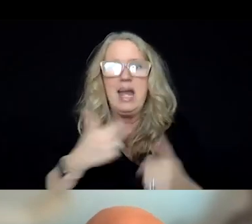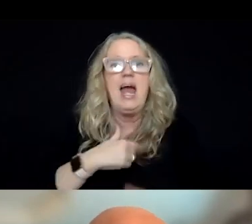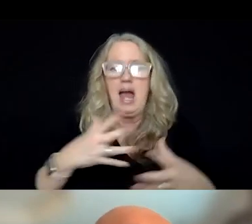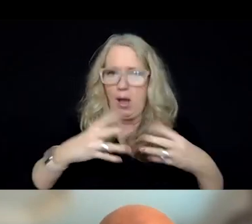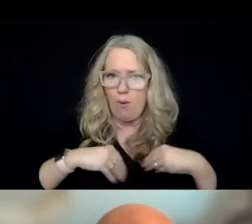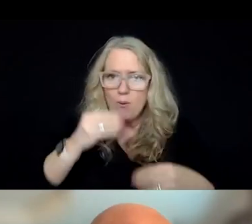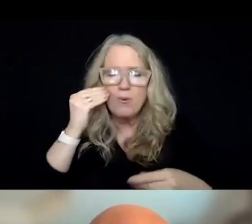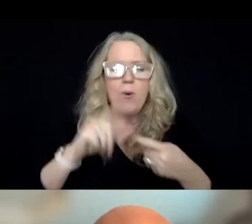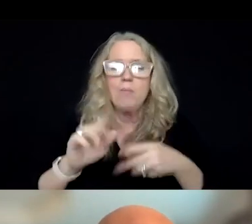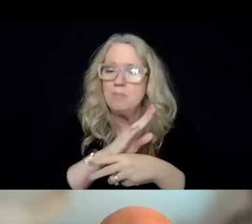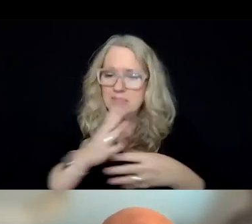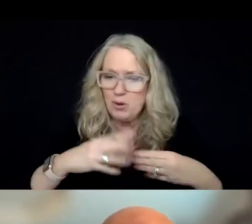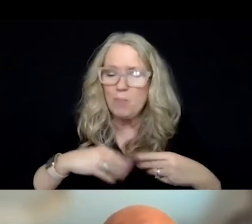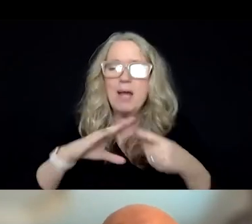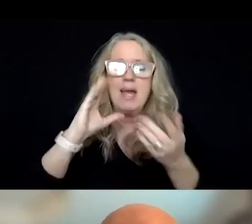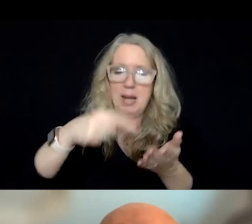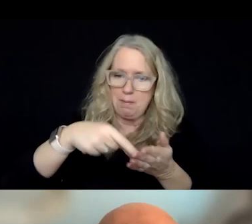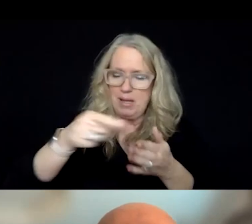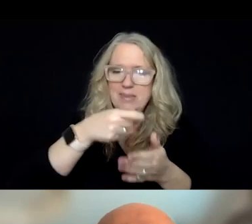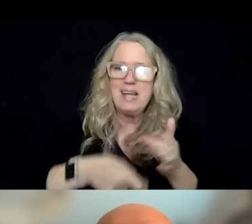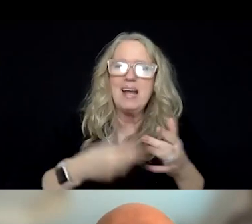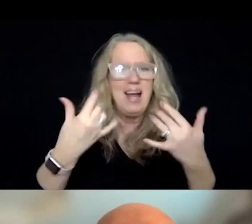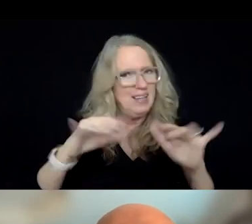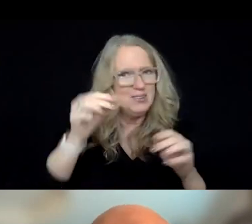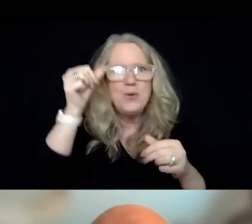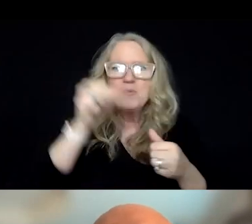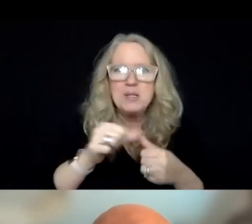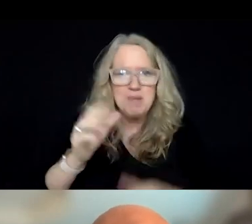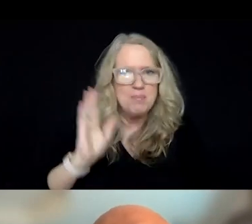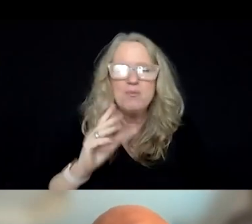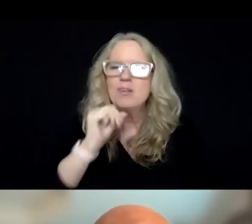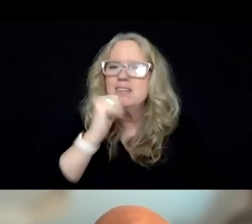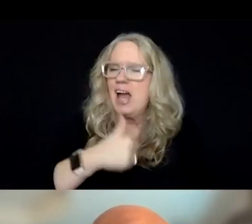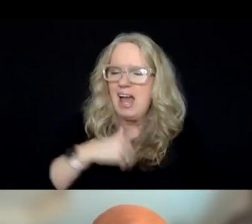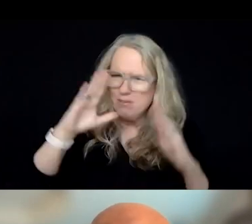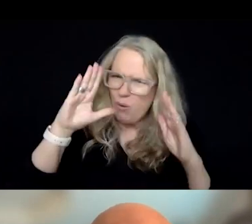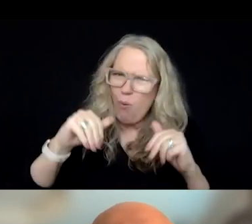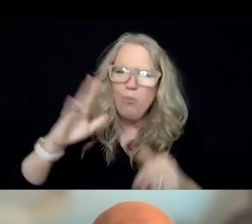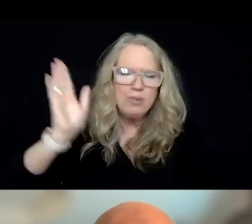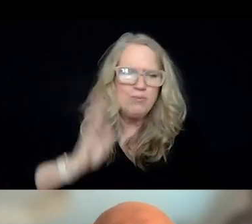BUSINESS OWNER AND TAXPAYER. I REMEMBER WHAT IT FELT LIKE I DID NOT HAVE HOPE AND TO THINK I DID NOT BELONG HERE ON THIS